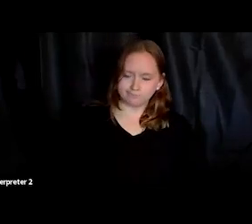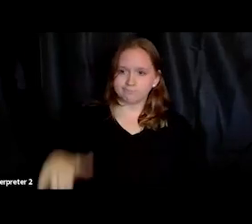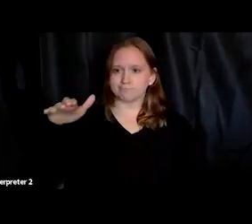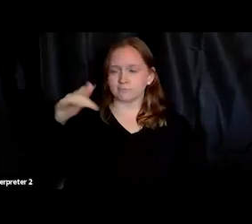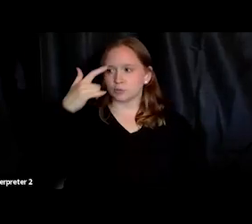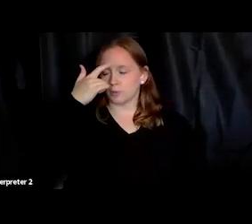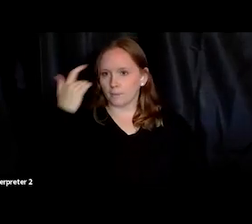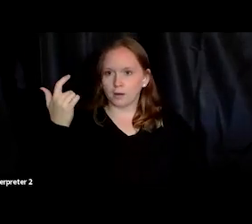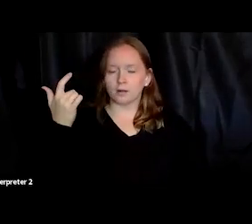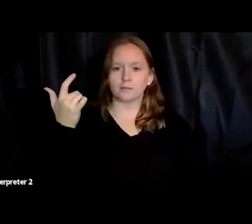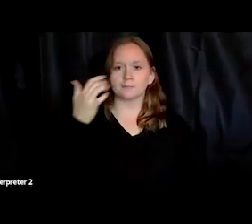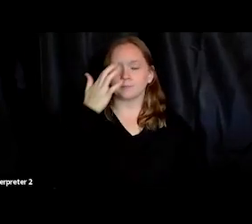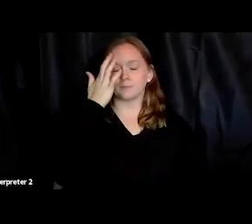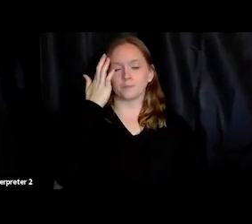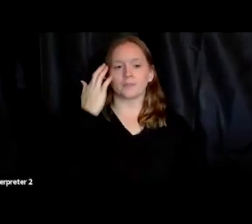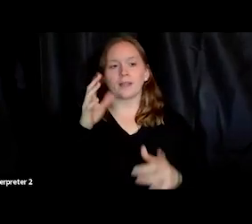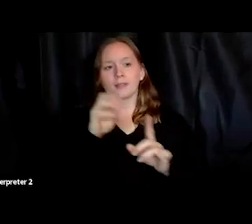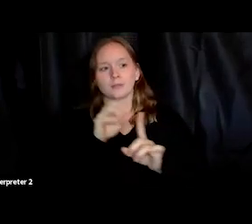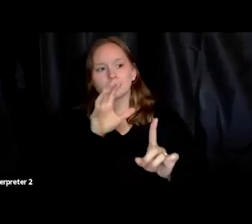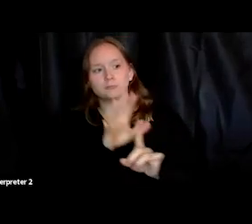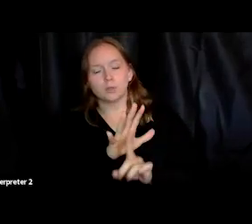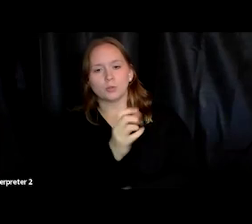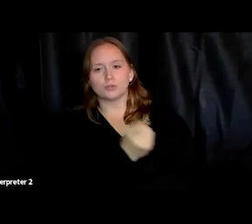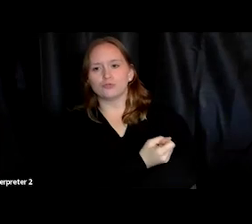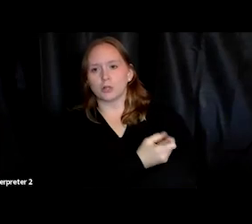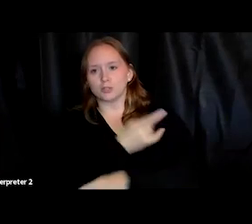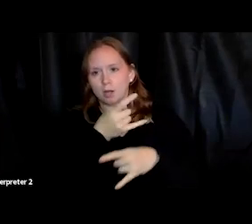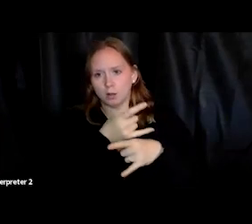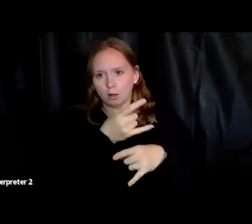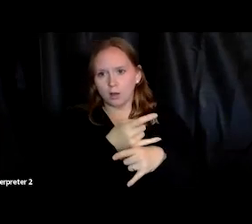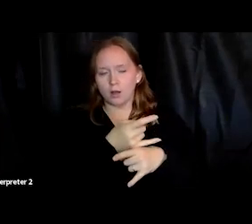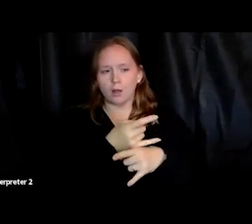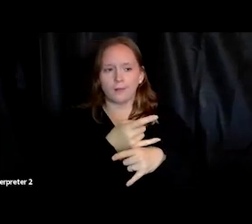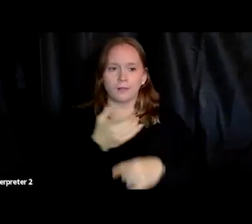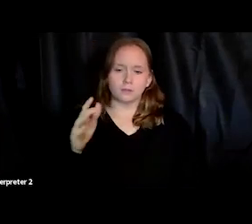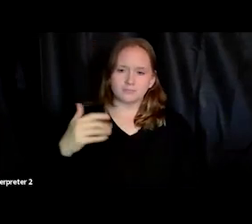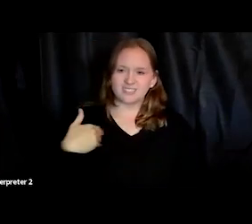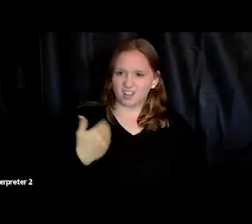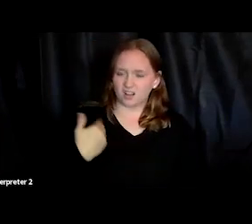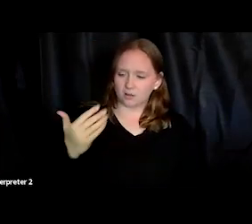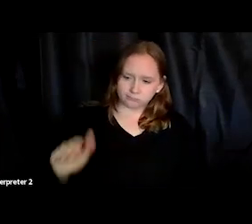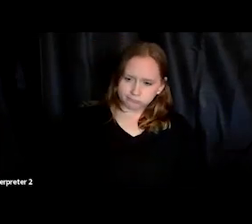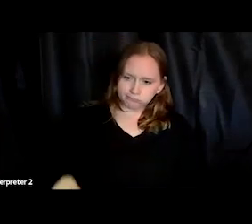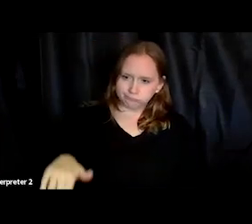and then they were exposed to drugs or alcohol in their adolescence and they started using then.